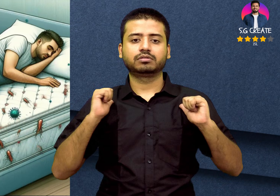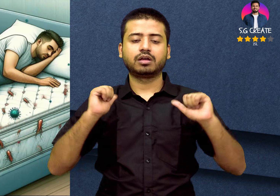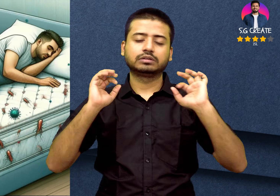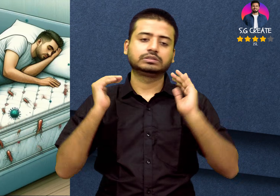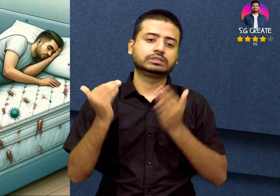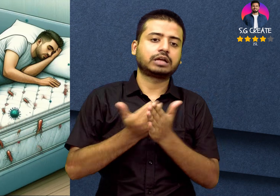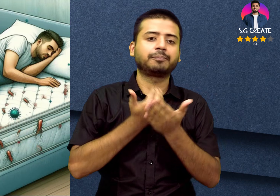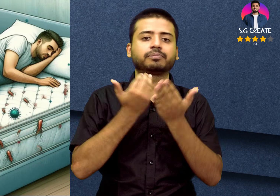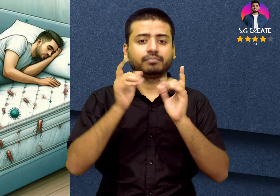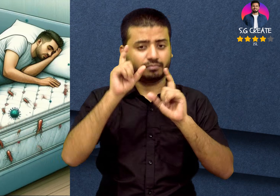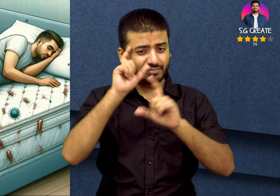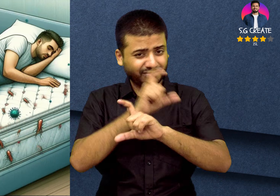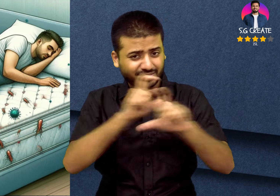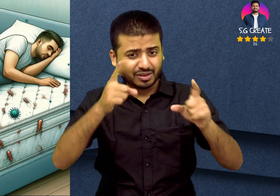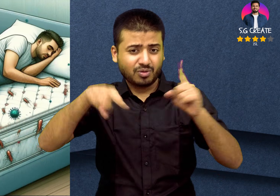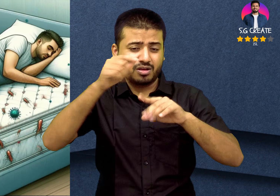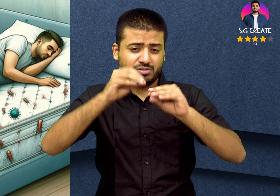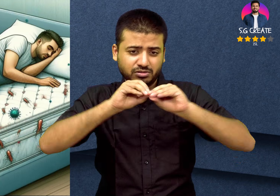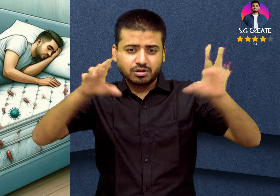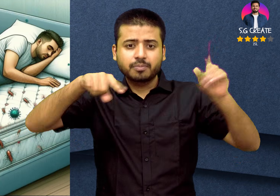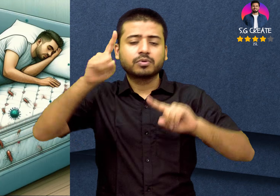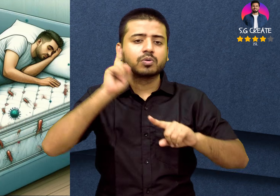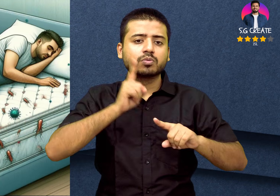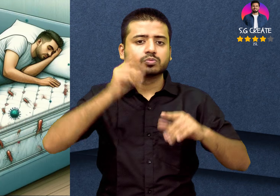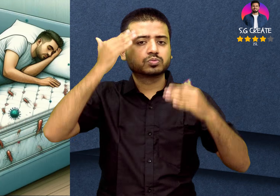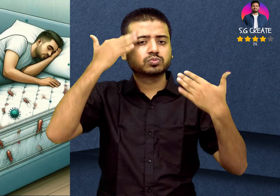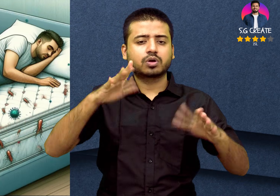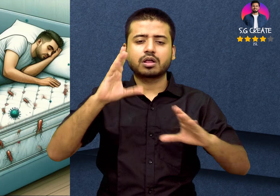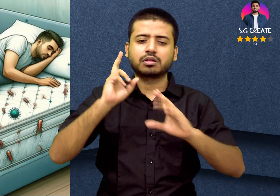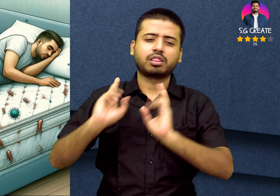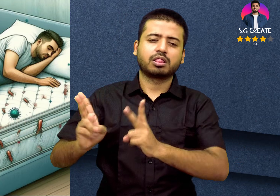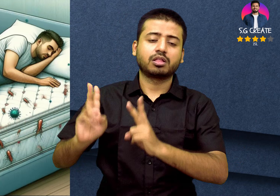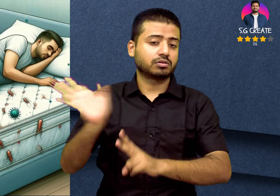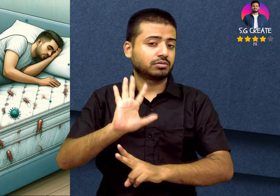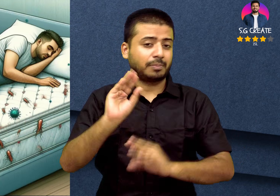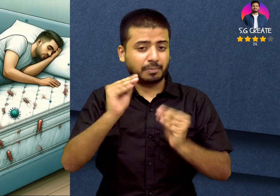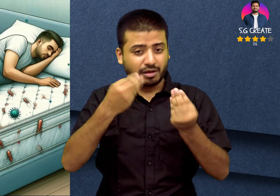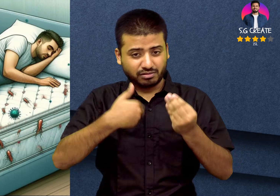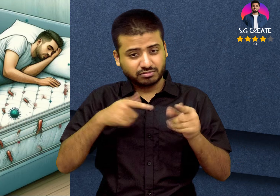settle in our homes. Studies have shown that synthetic and feather pillows can harbor anywhere